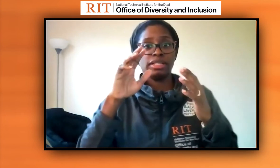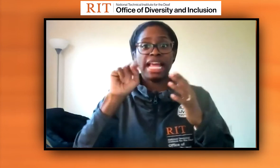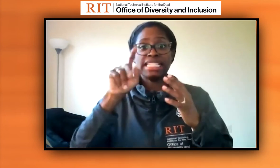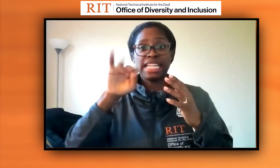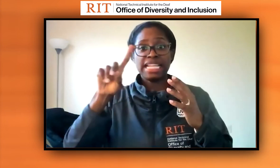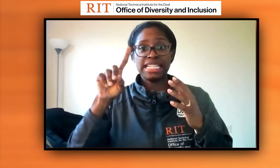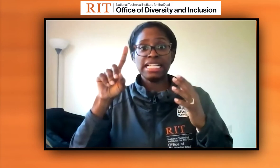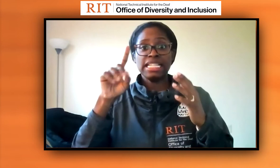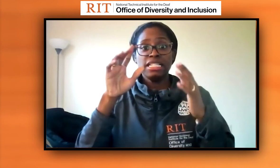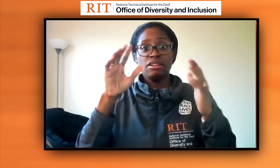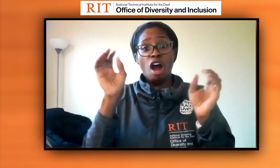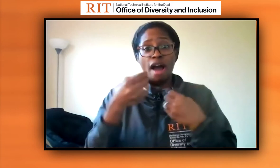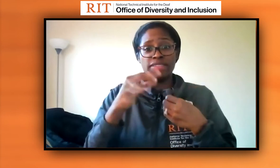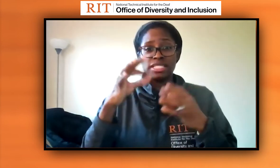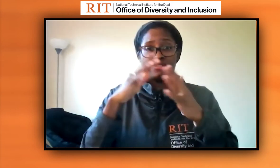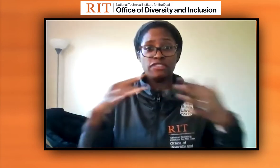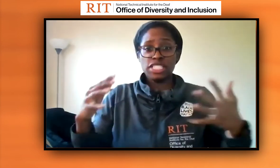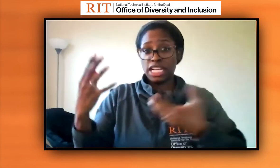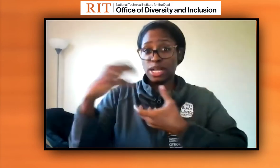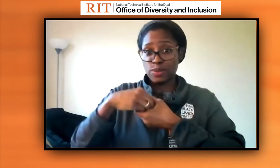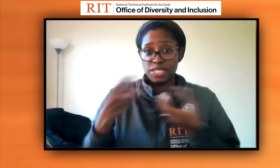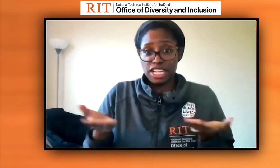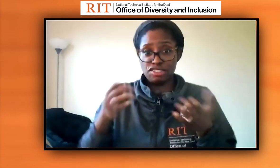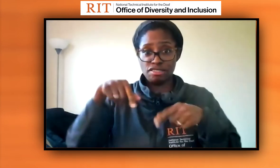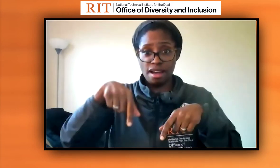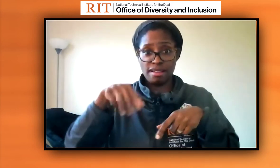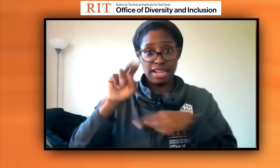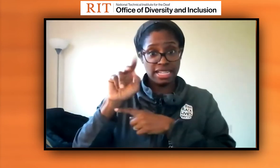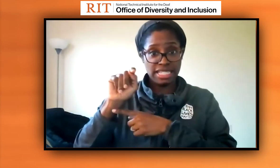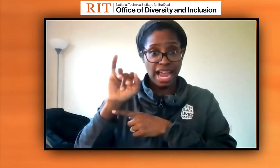of NTID's Office of Diversity and Inclusion here at NTID.